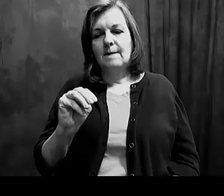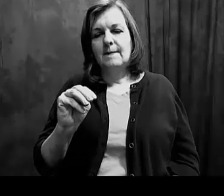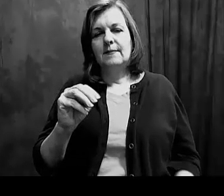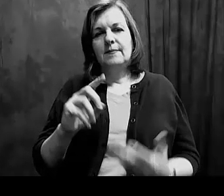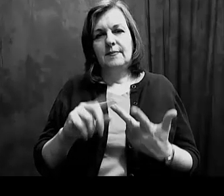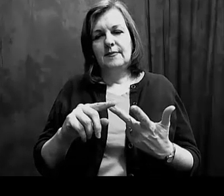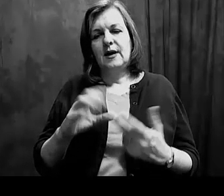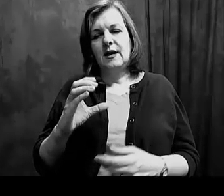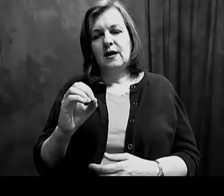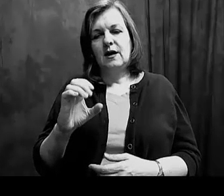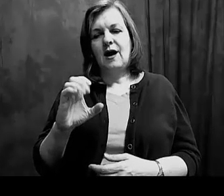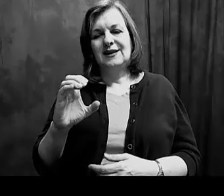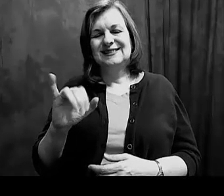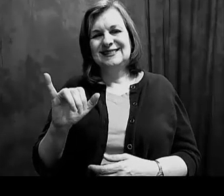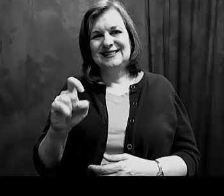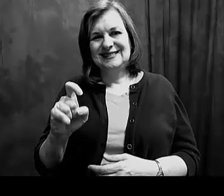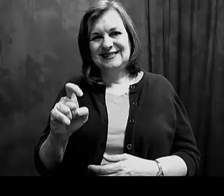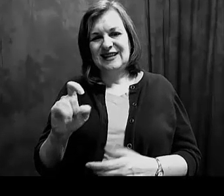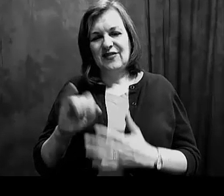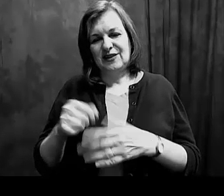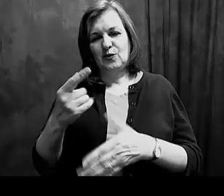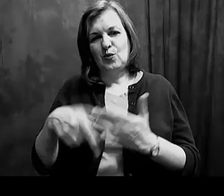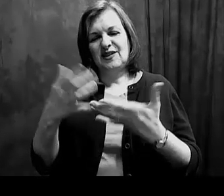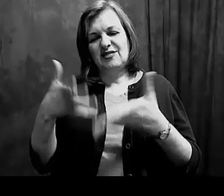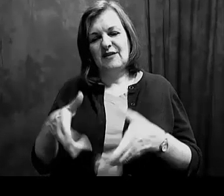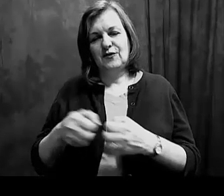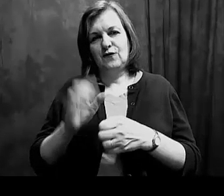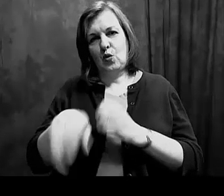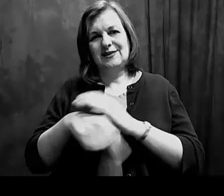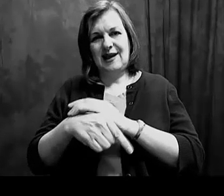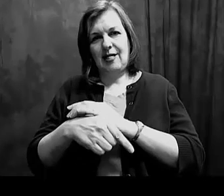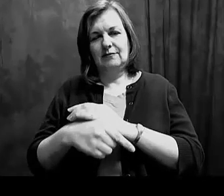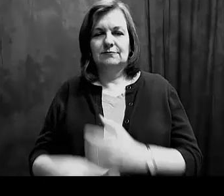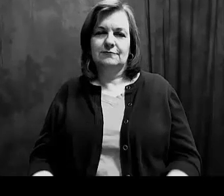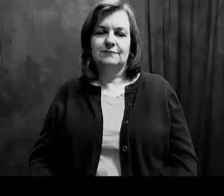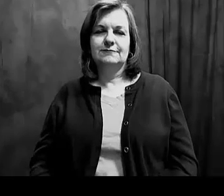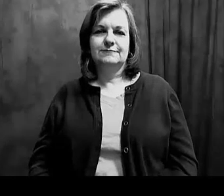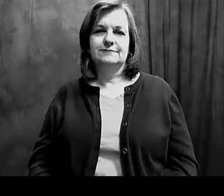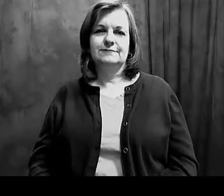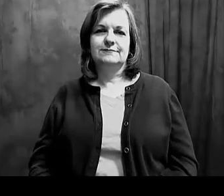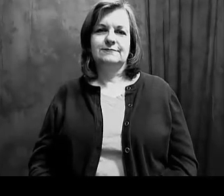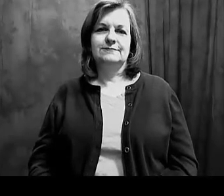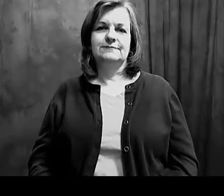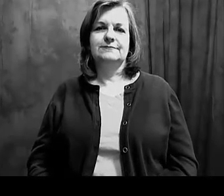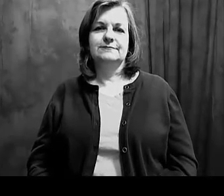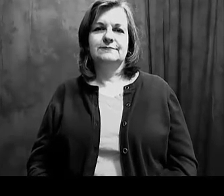so this is what's left of your tail!